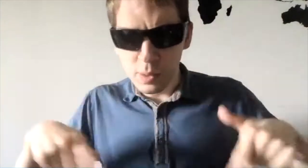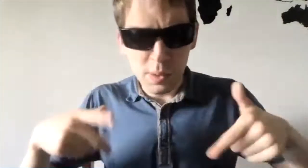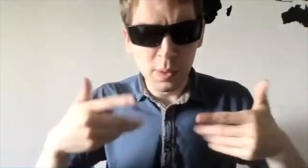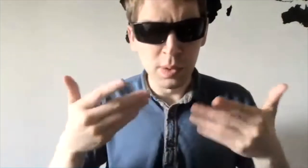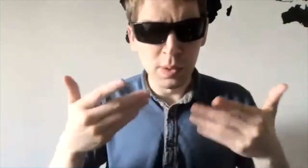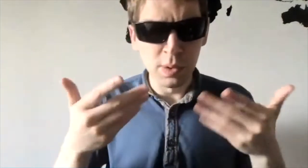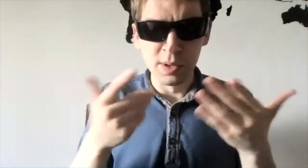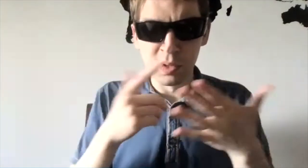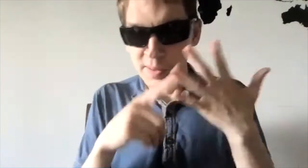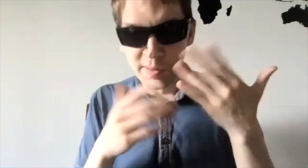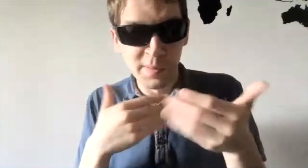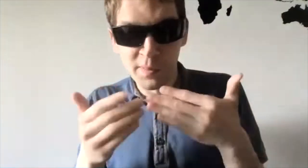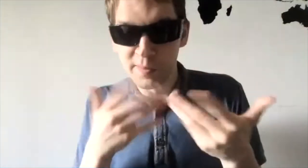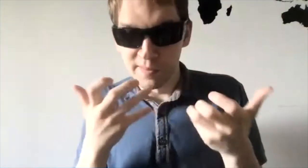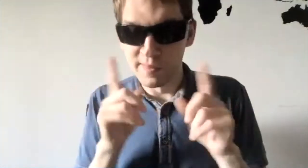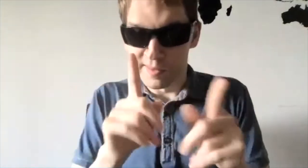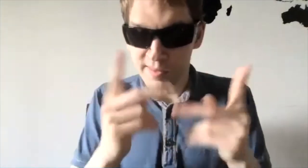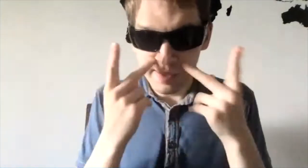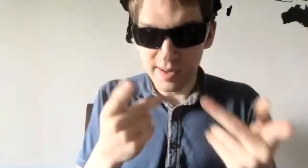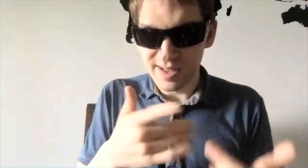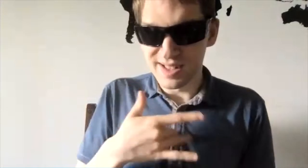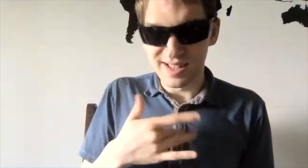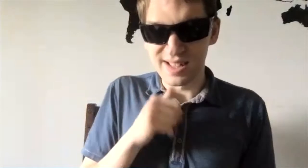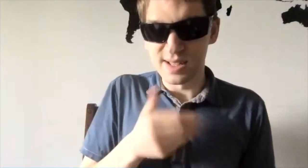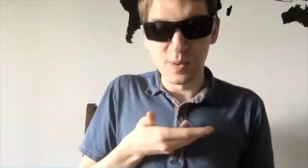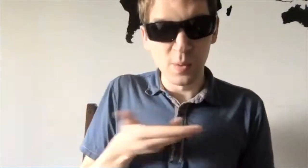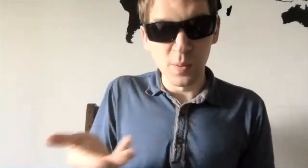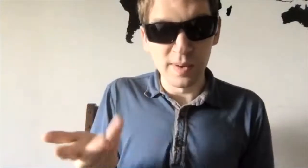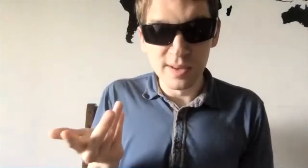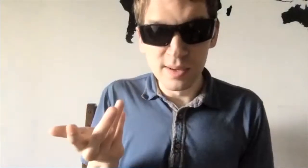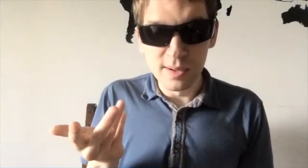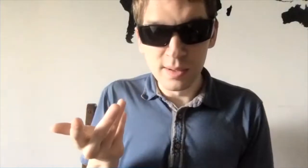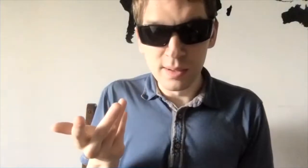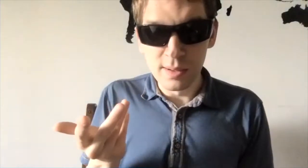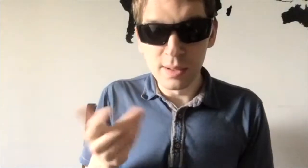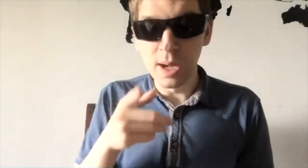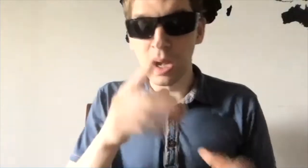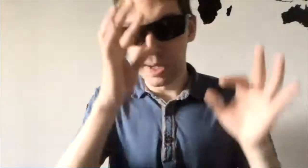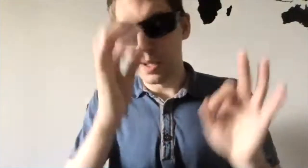When I think about access, I think about what I want to see or what should be an accessible